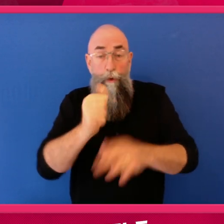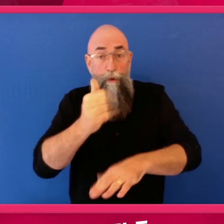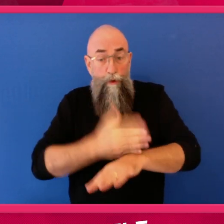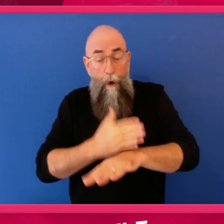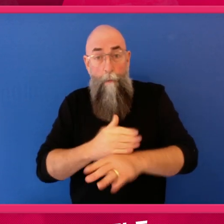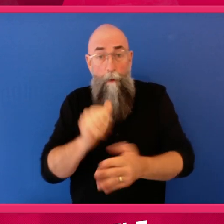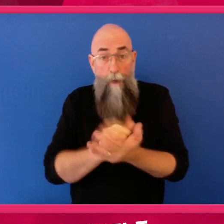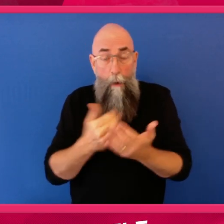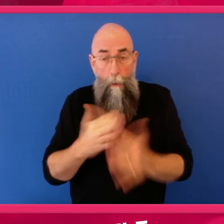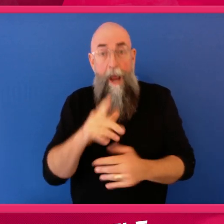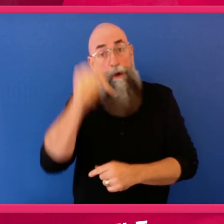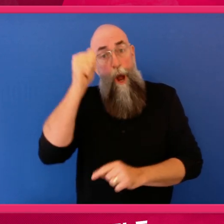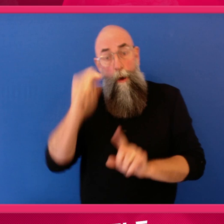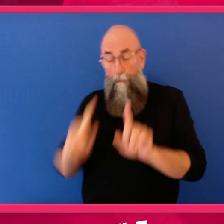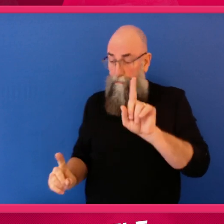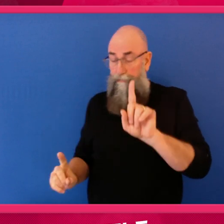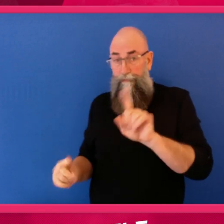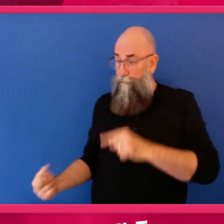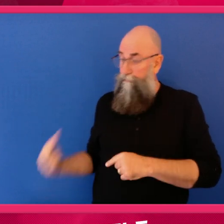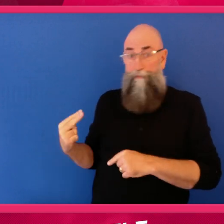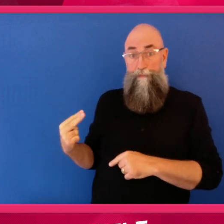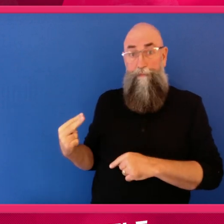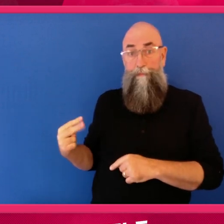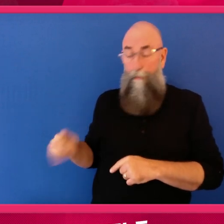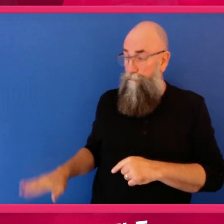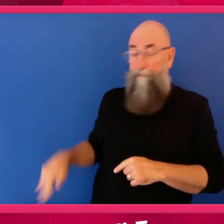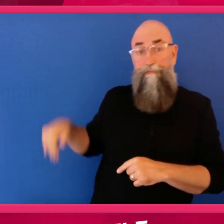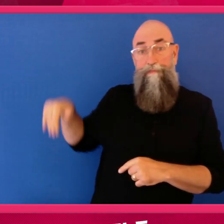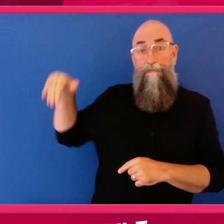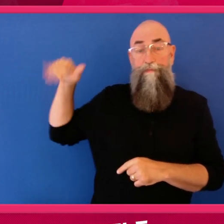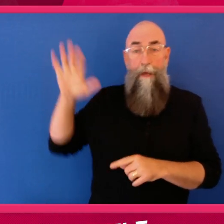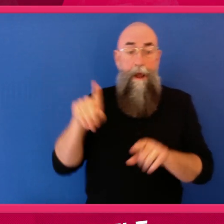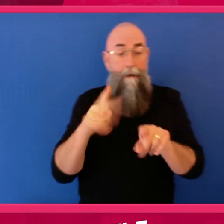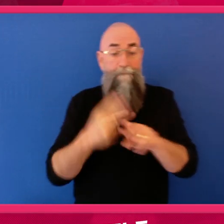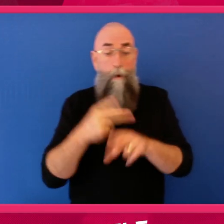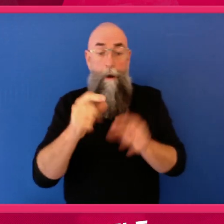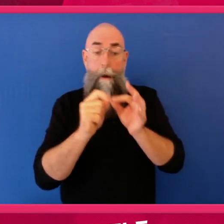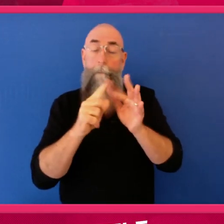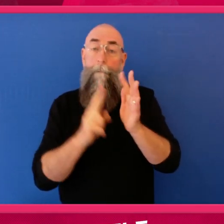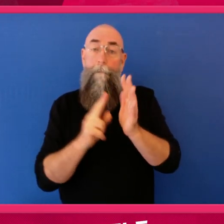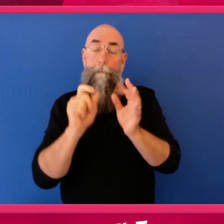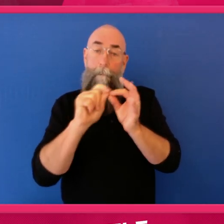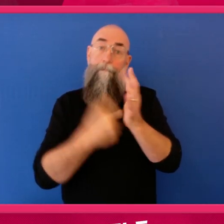that coming, that comes through behind you, they pass, and they get their moment to become